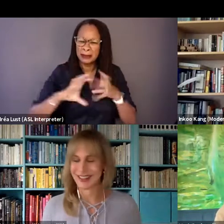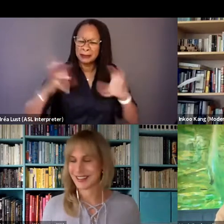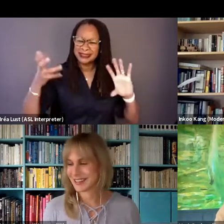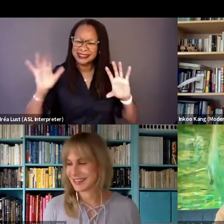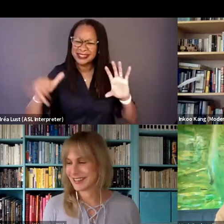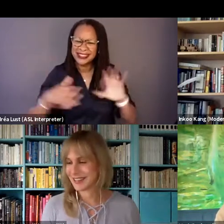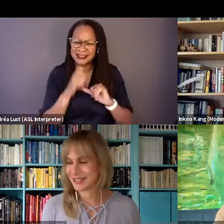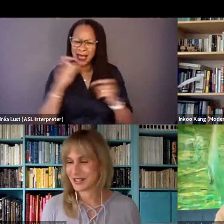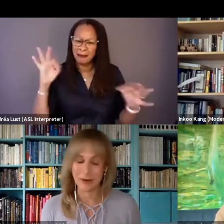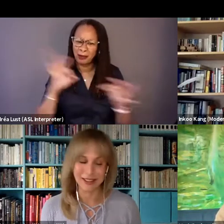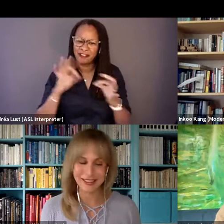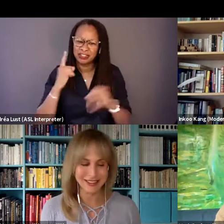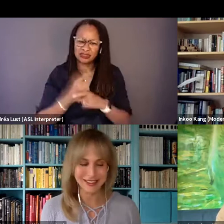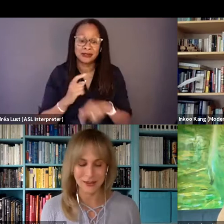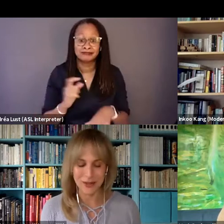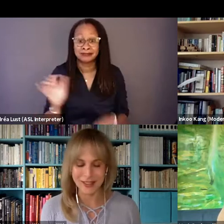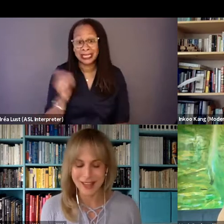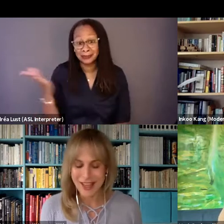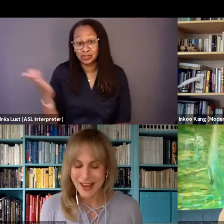like she was in certain ways,